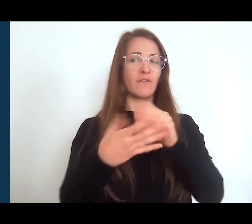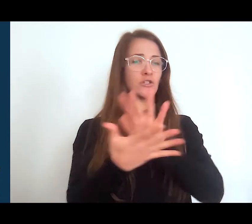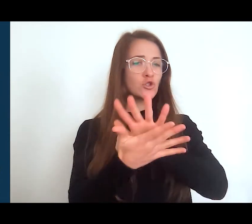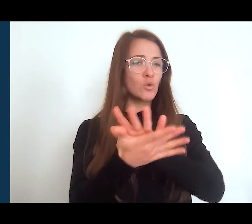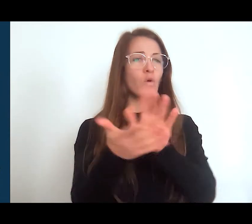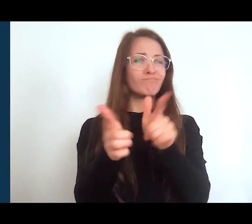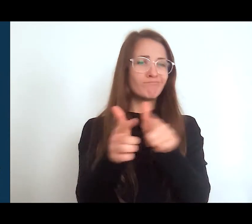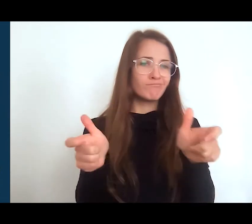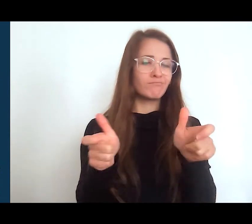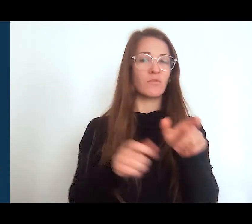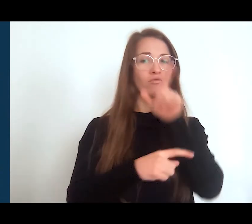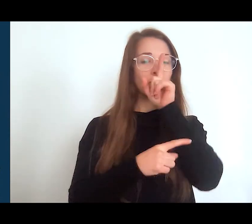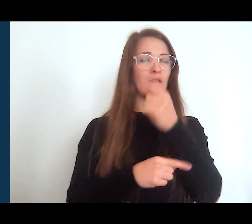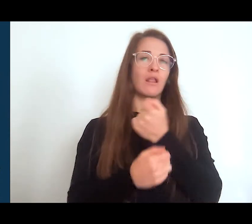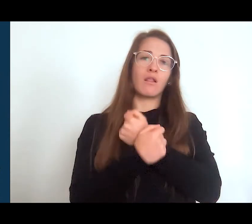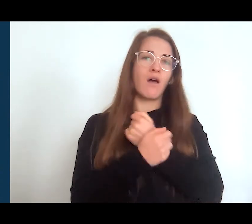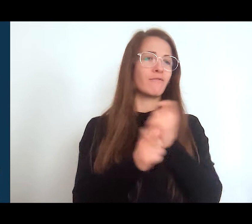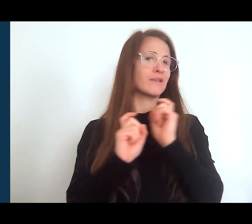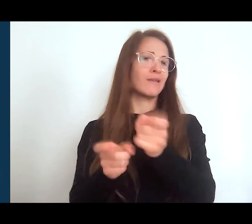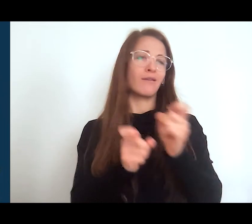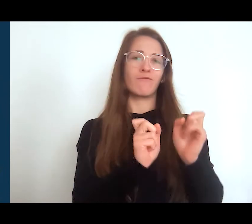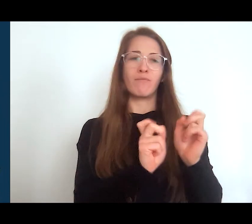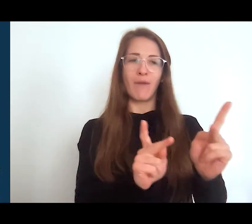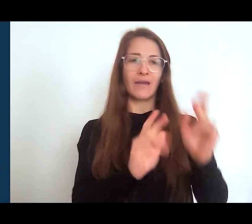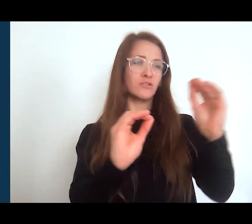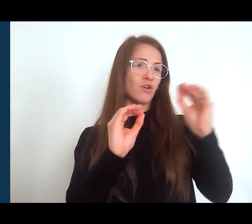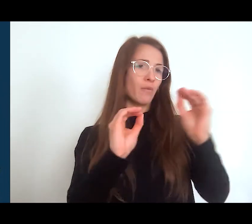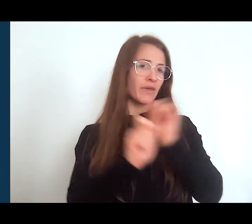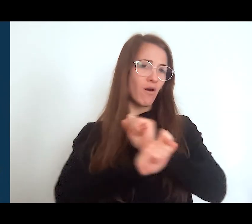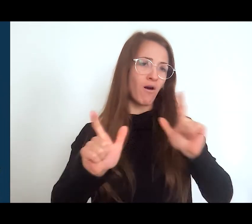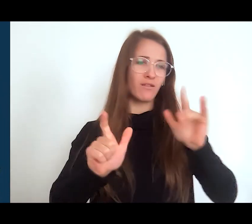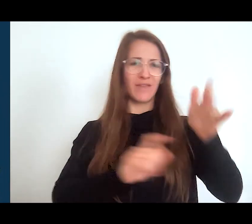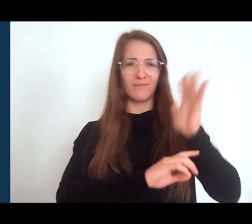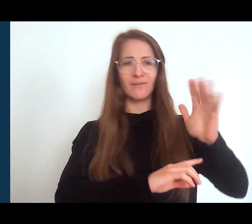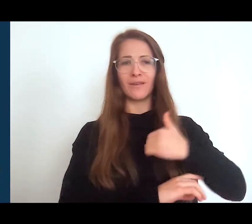AND INVOLVED IN CHURCH AND SCHOOL AND THEY LOVED GIVING